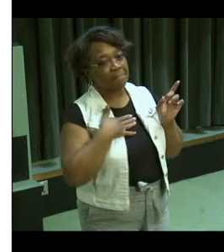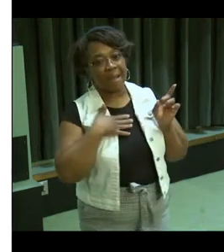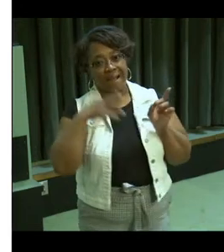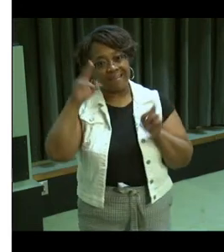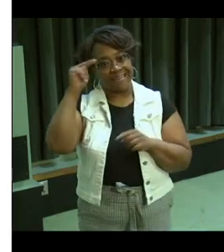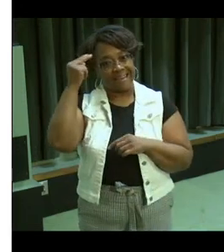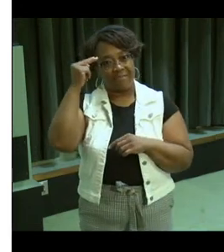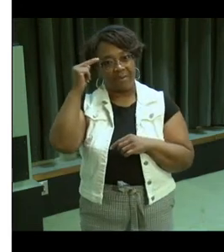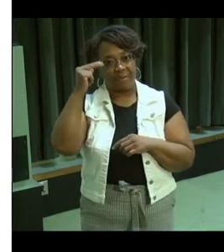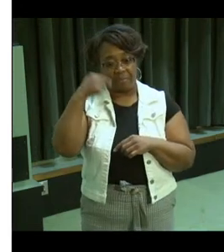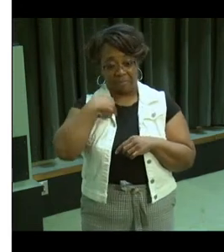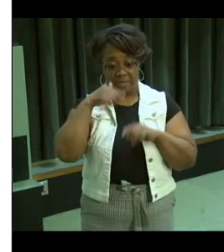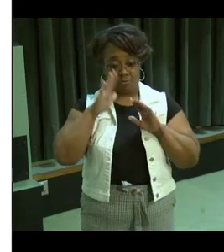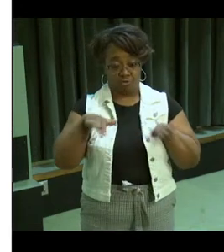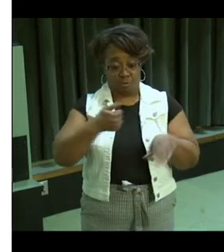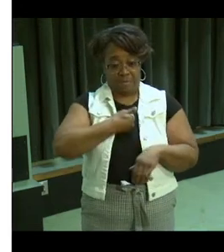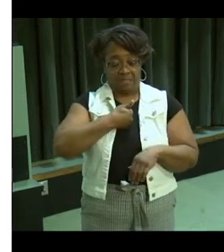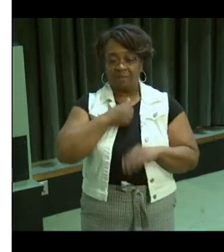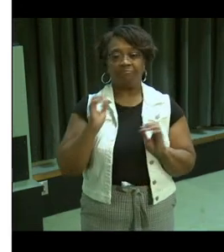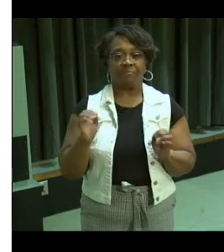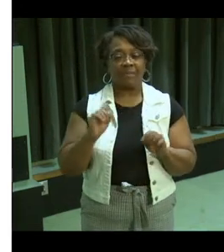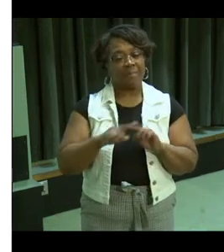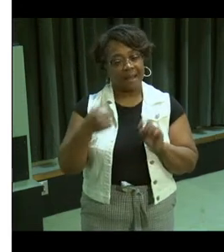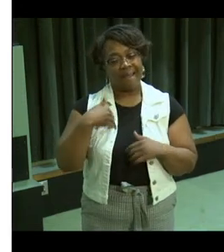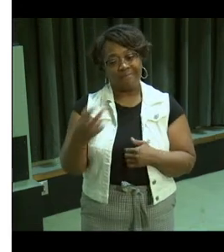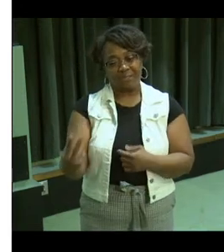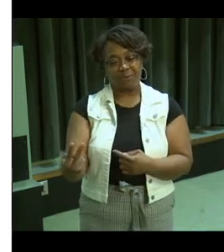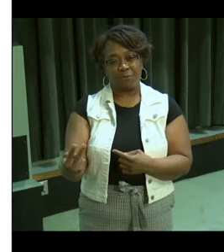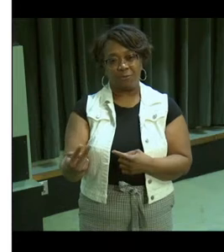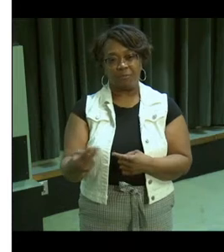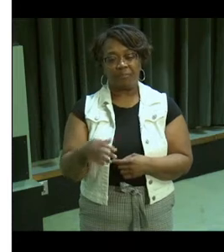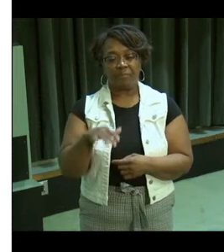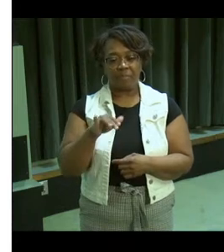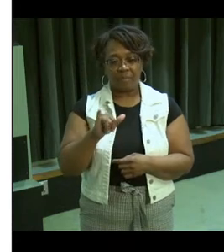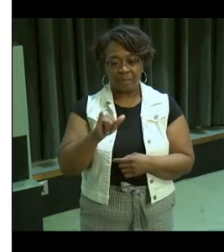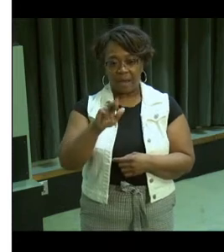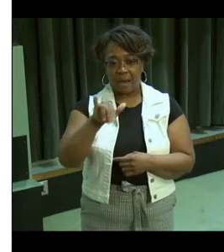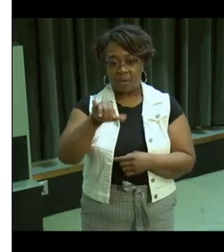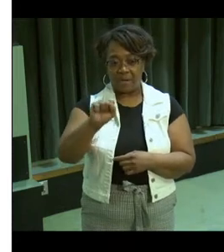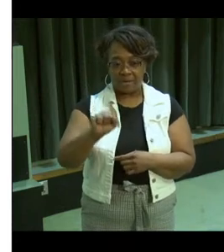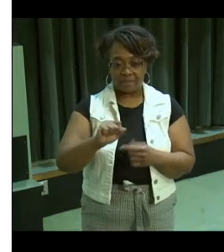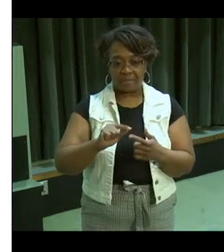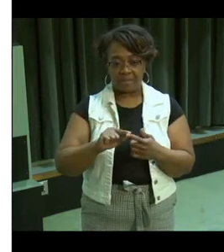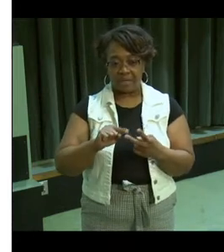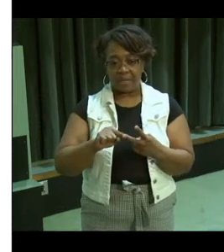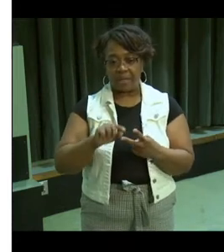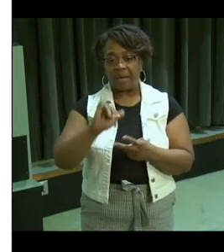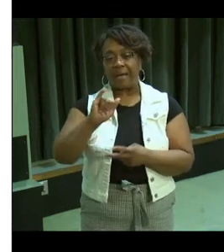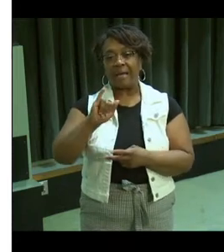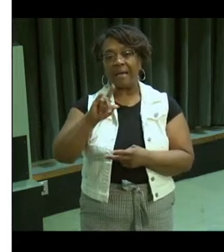did not have children, but I